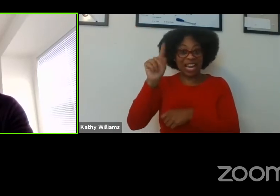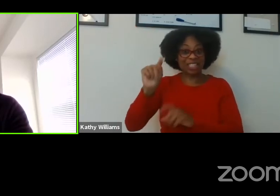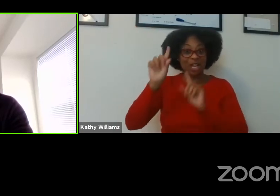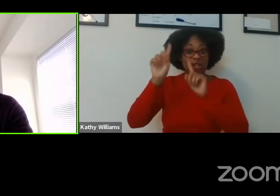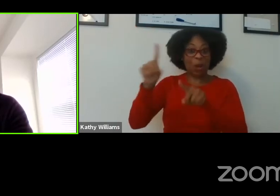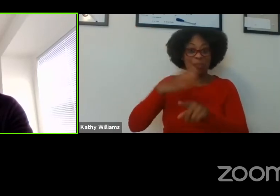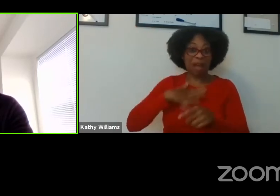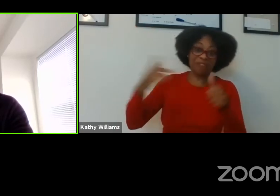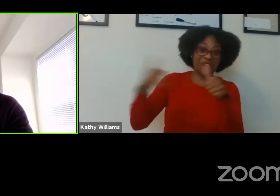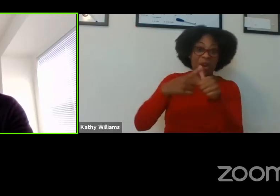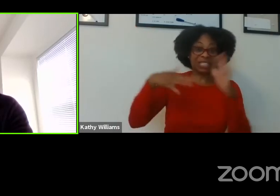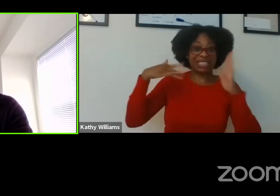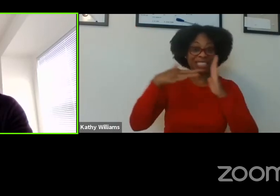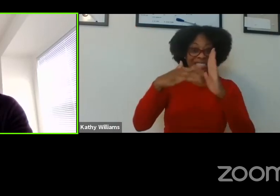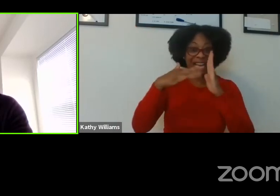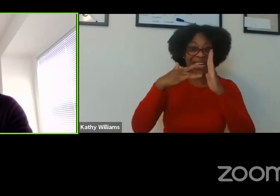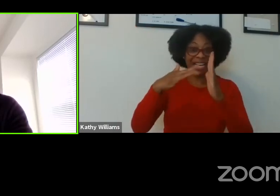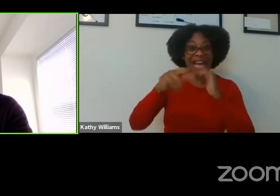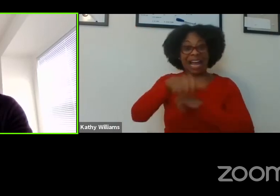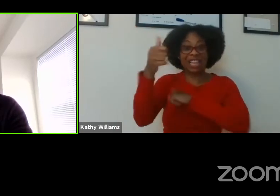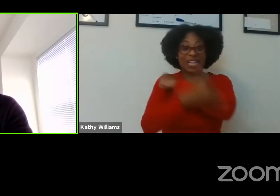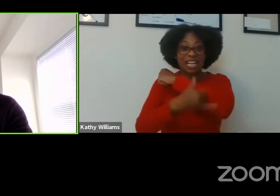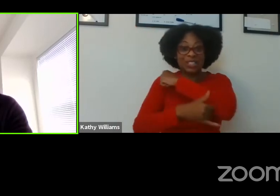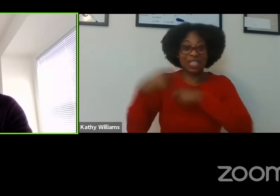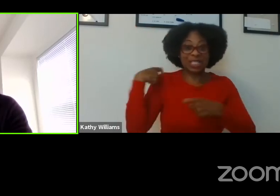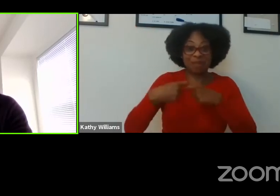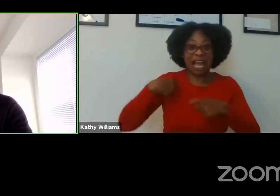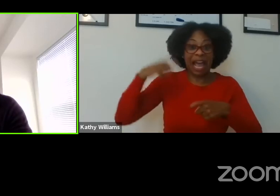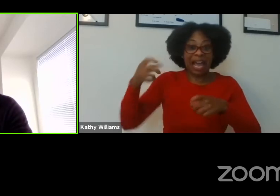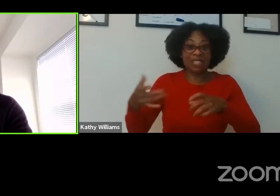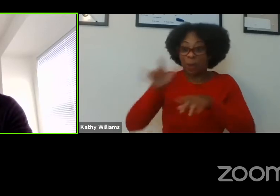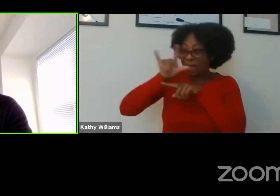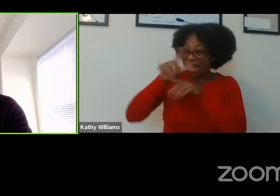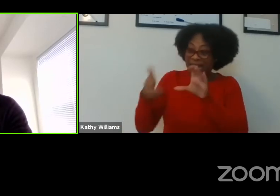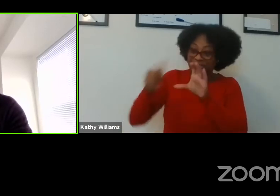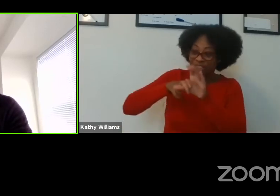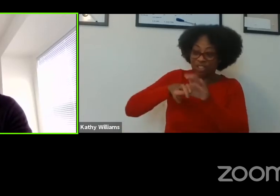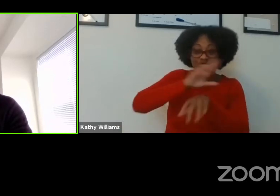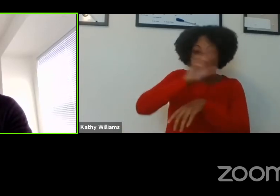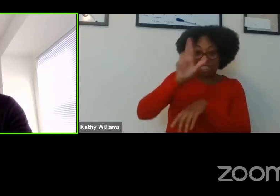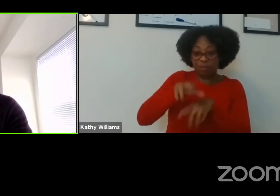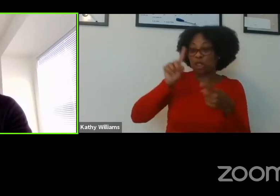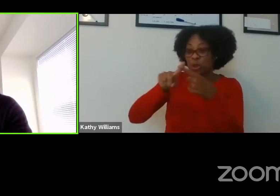program in Spain. I had to go on a flight by myself, ended up catching a flight to Atlanta and